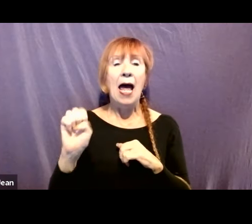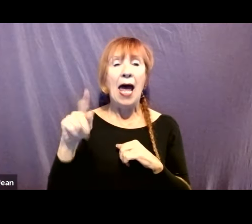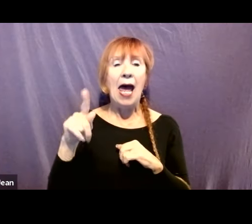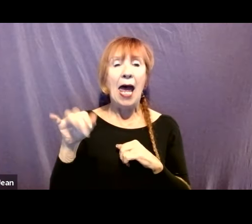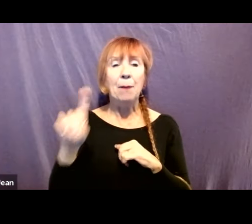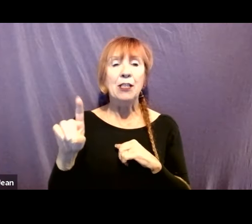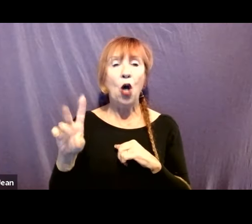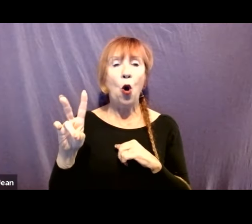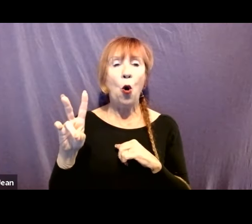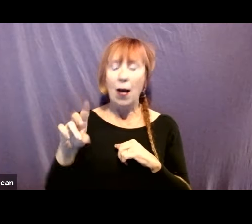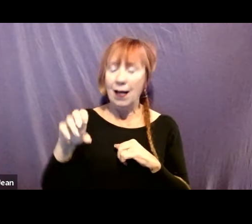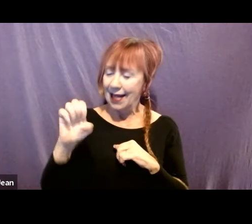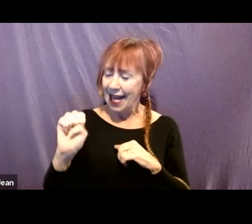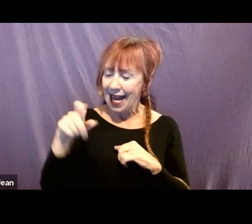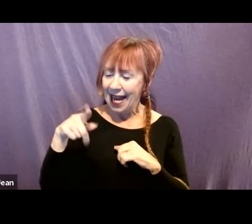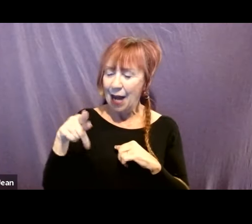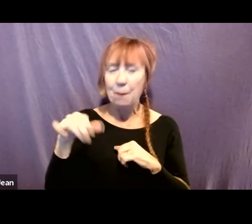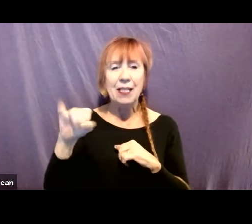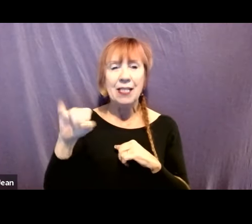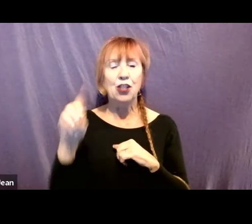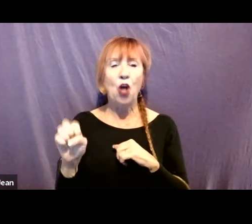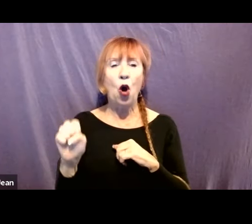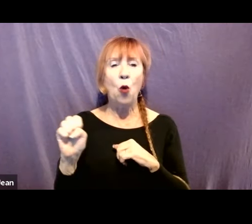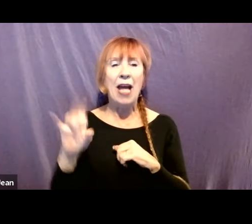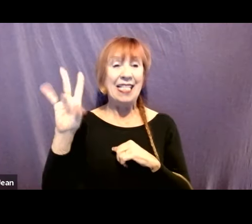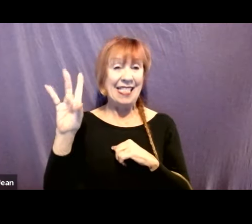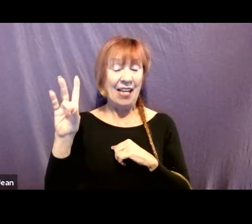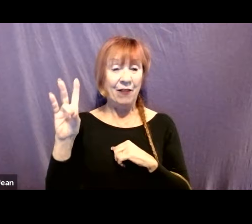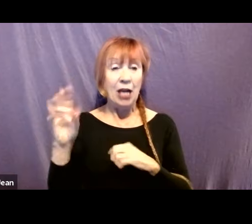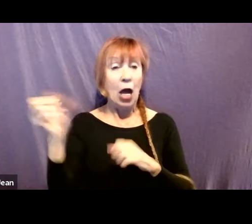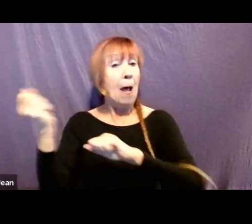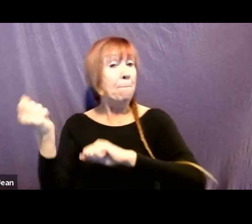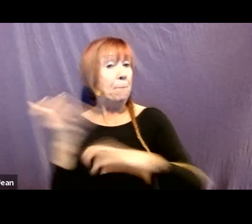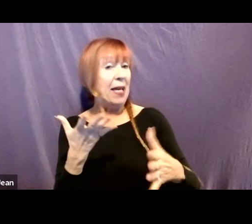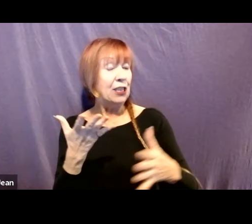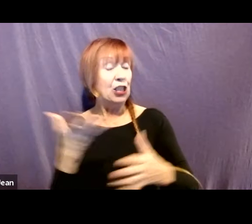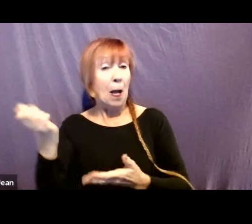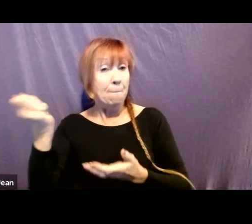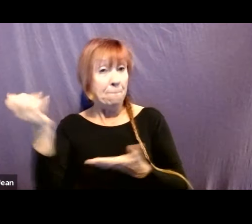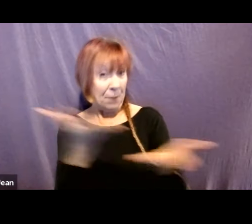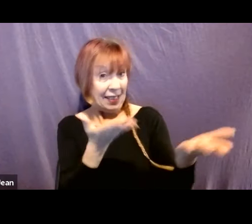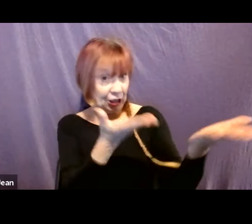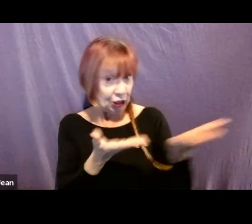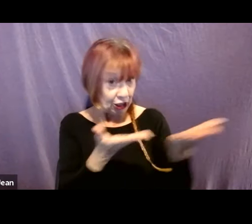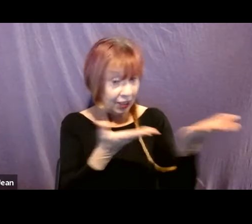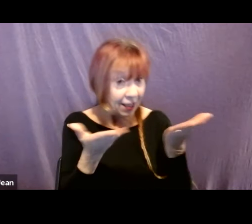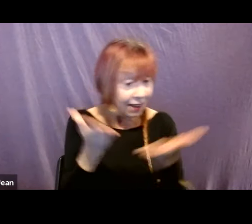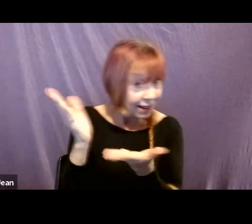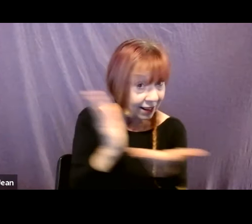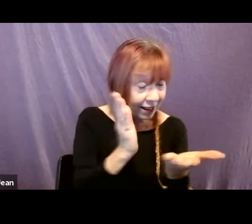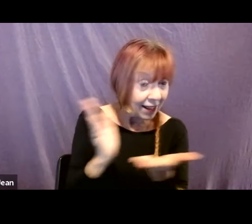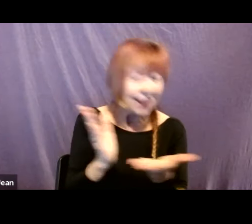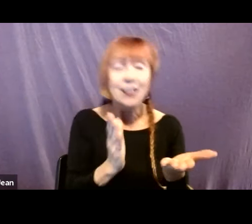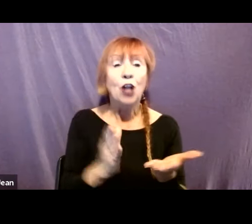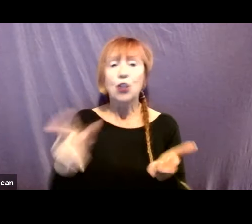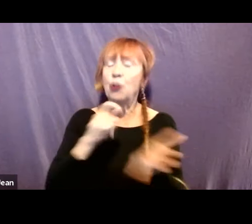All that time you spent putting words on the page, and now it's time to try to that script into a full-blown production.